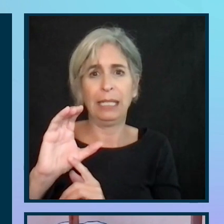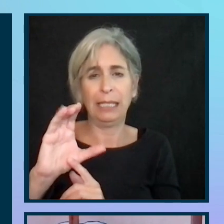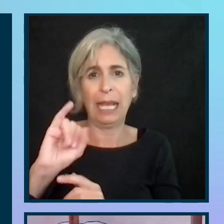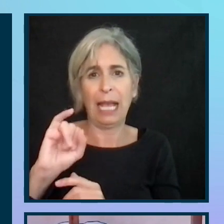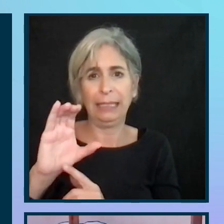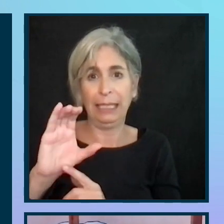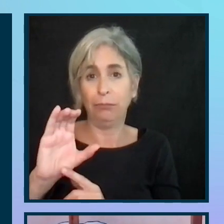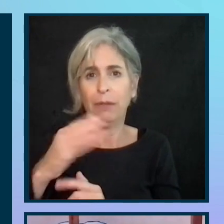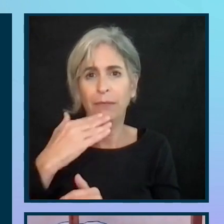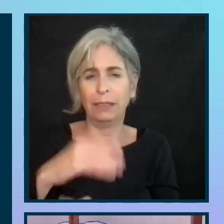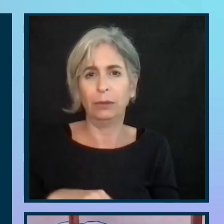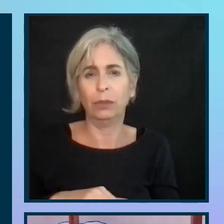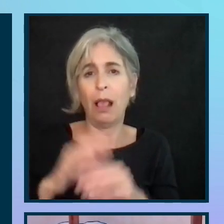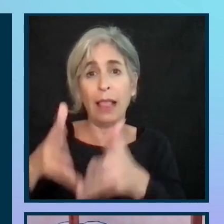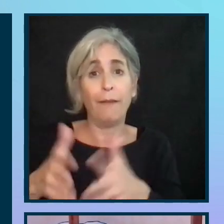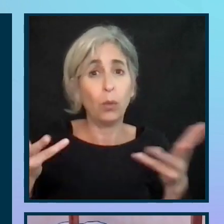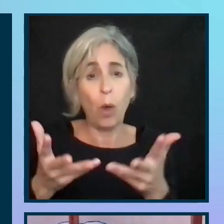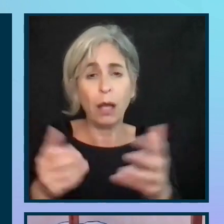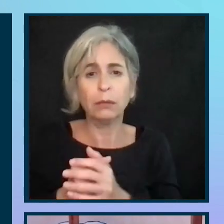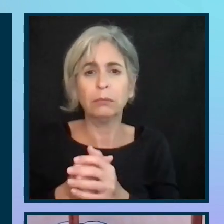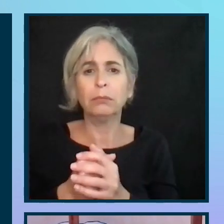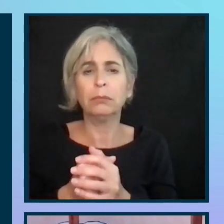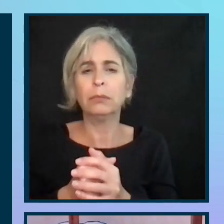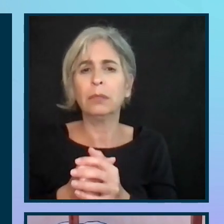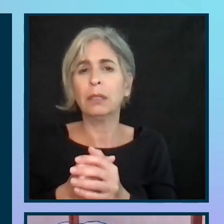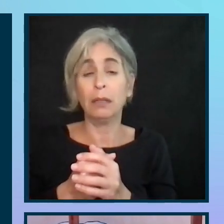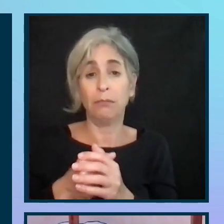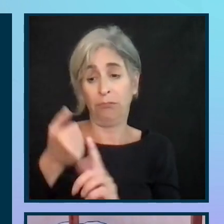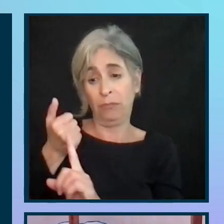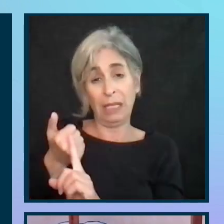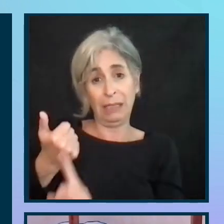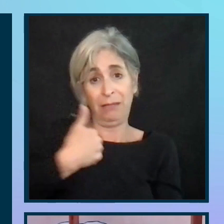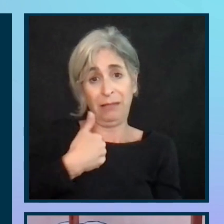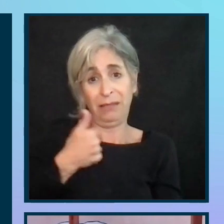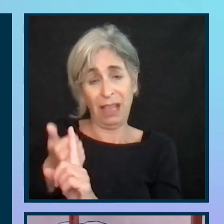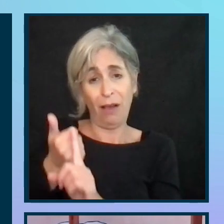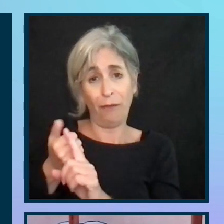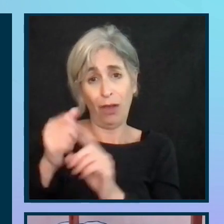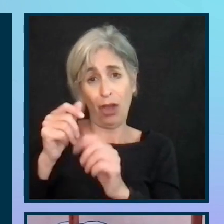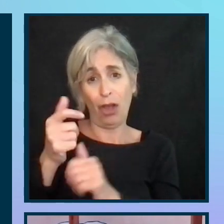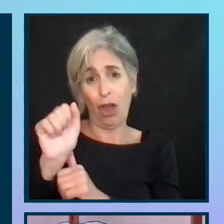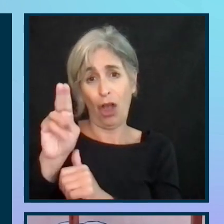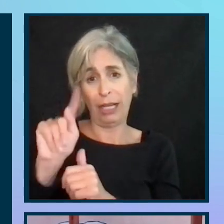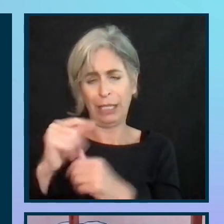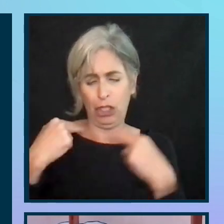so what's left? We still need to do manual audits where humans are the people writing these requirements,